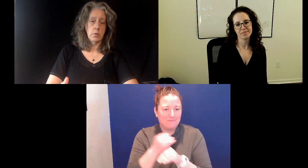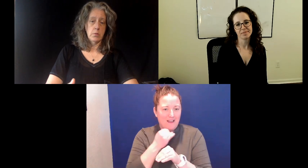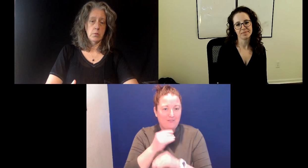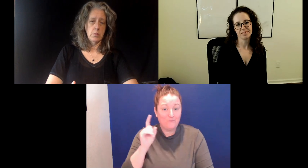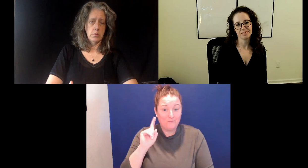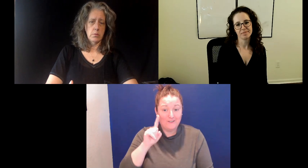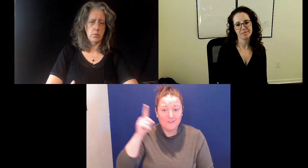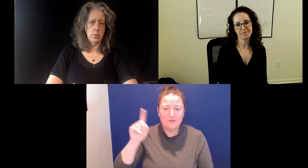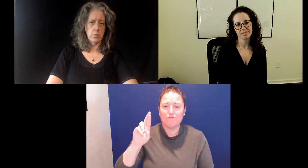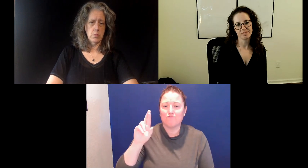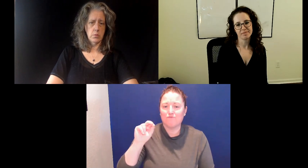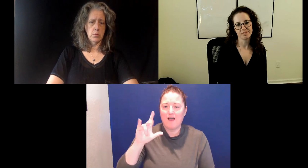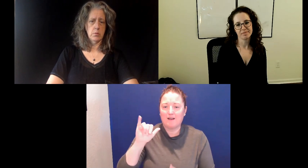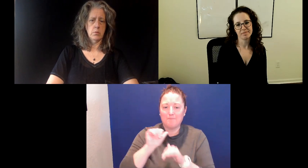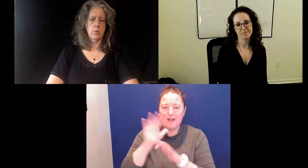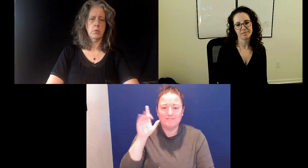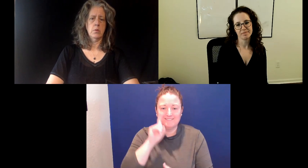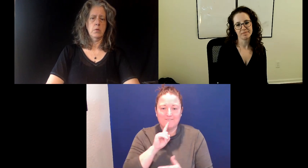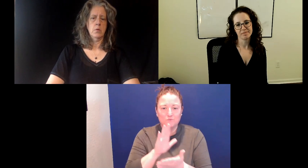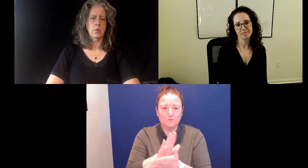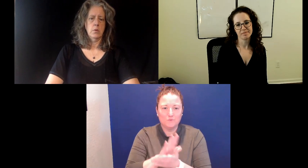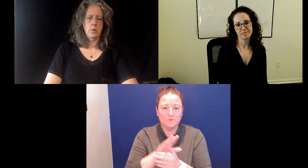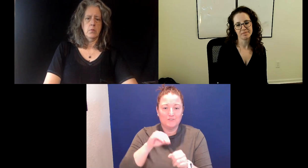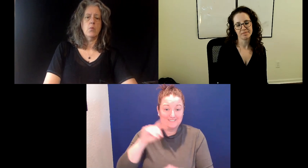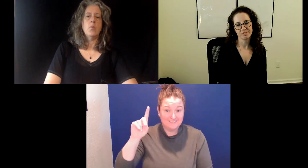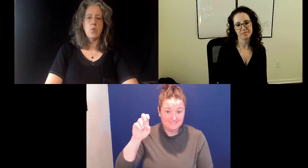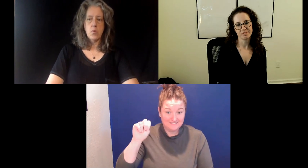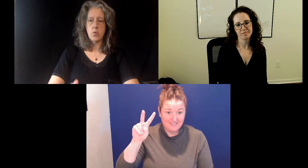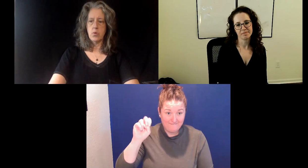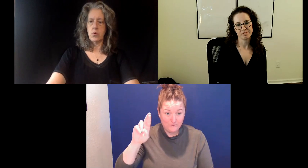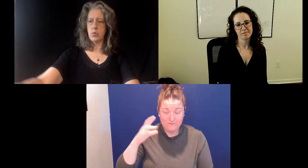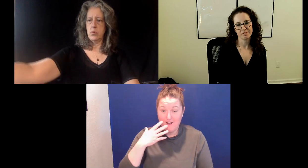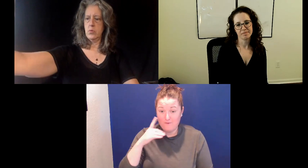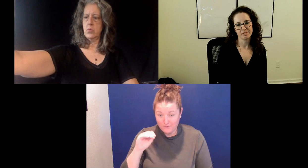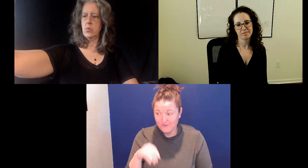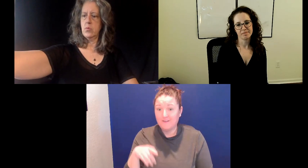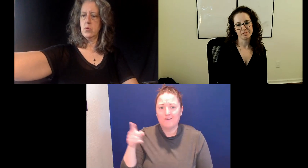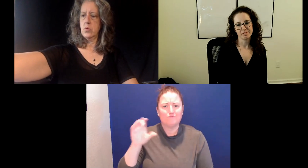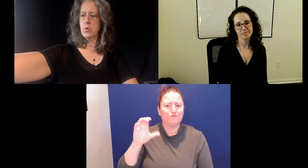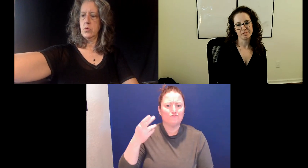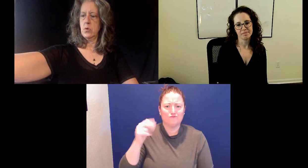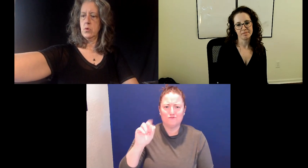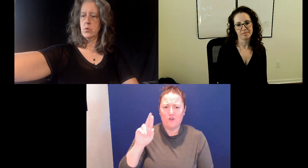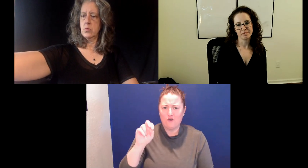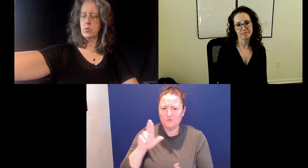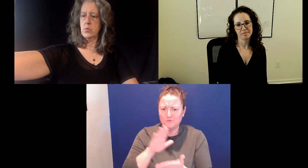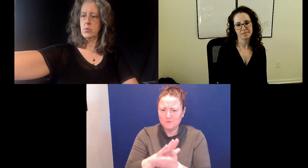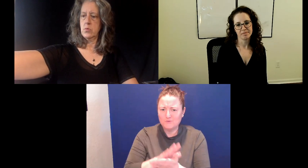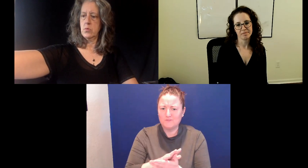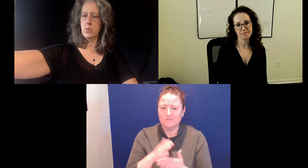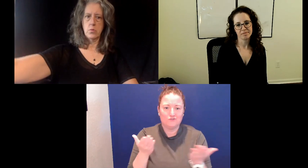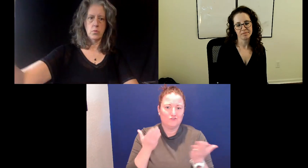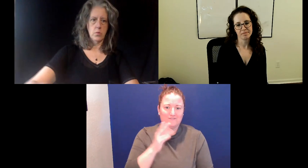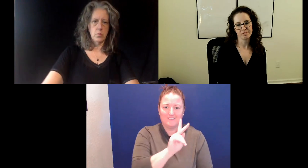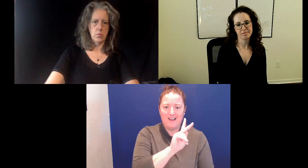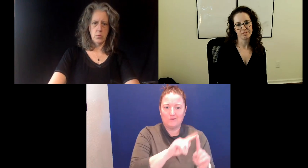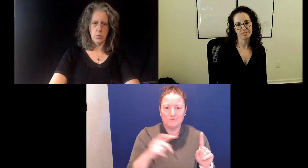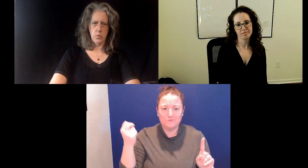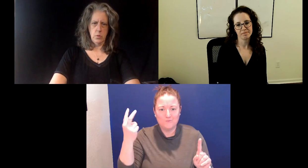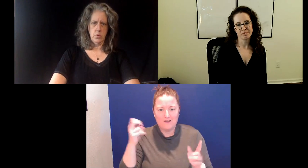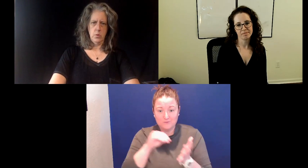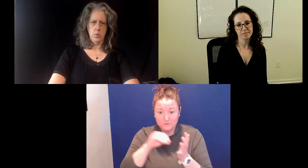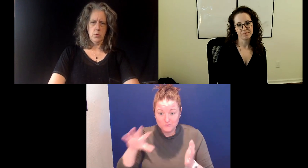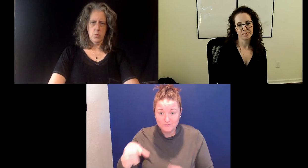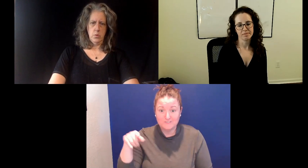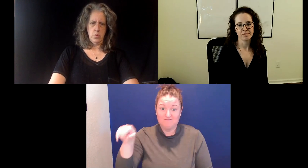and i teach second grade math and the school for the deaf and i have been in school services from k